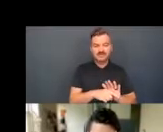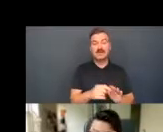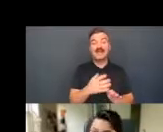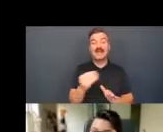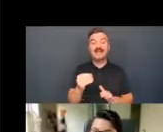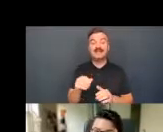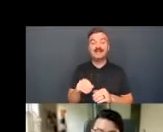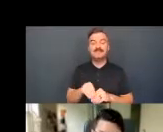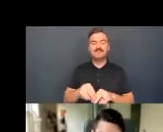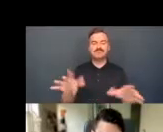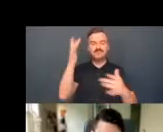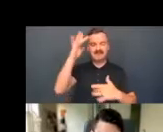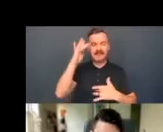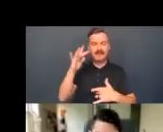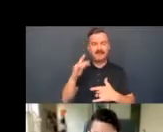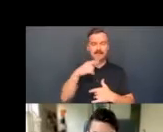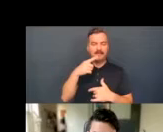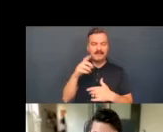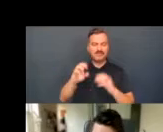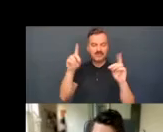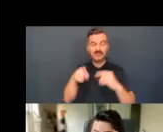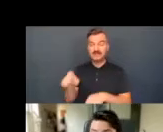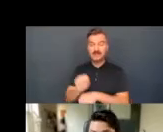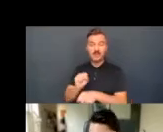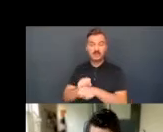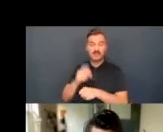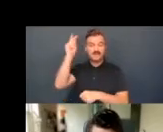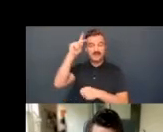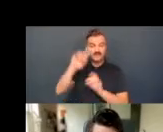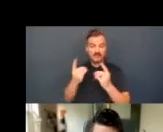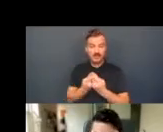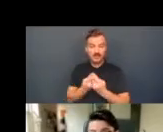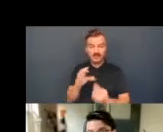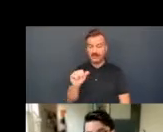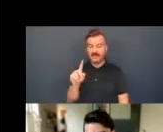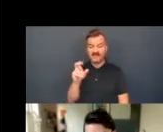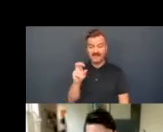16:12:34 Dr. Tim a works in the philosophy department at Calvin University, where he